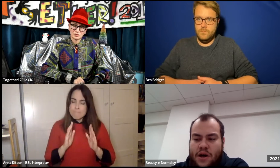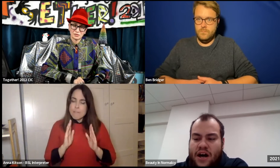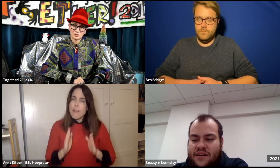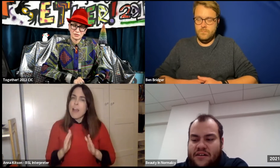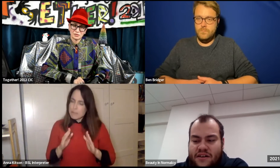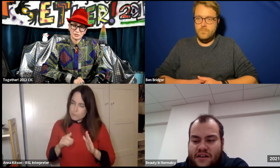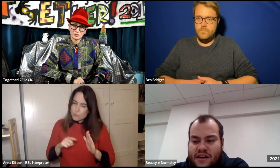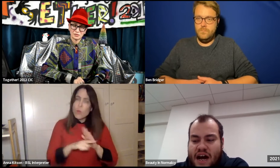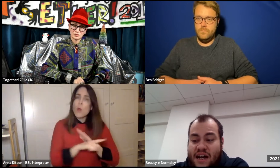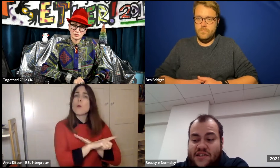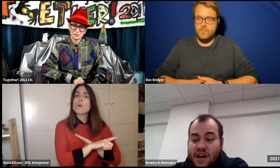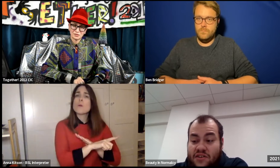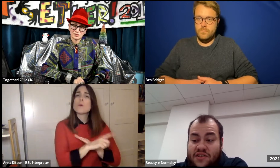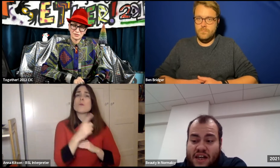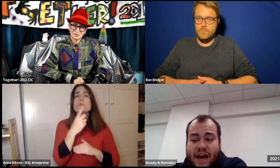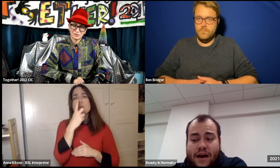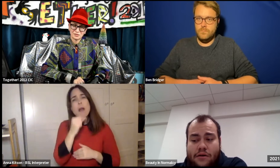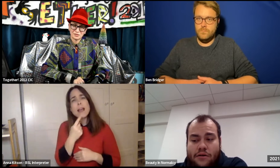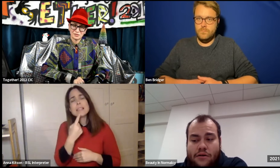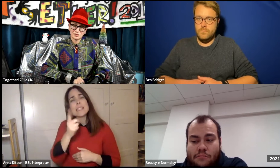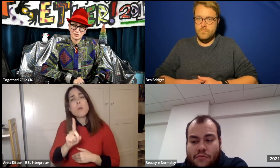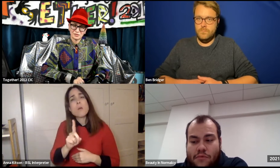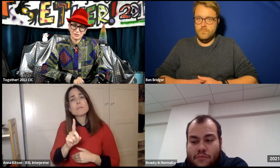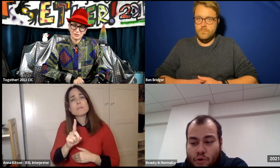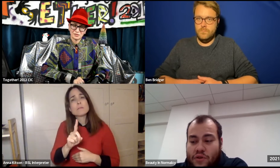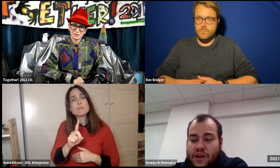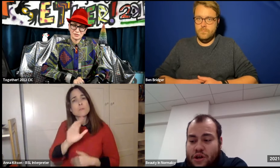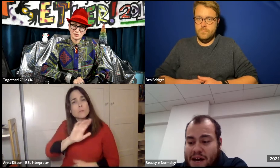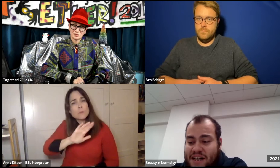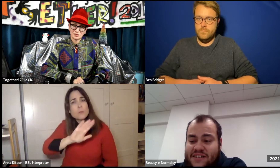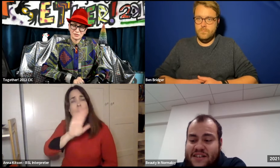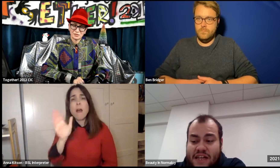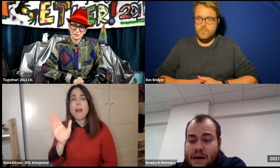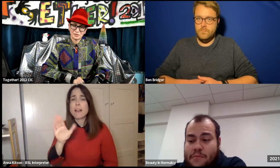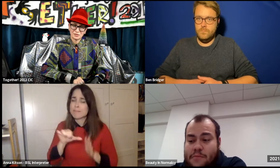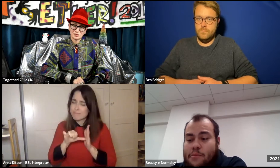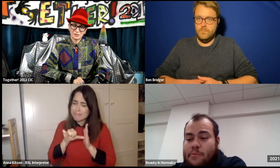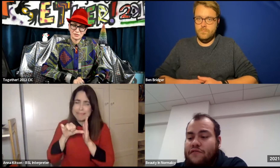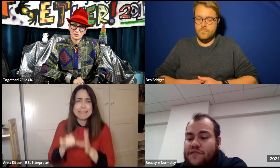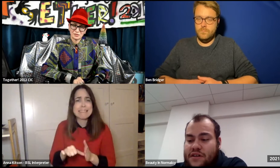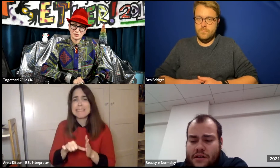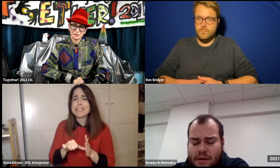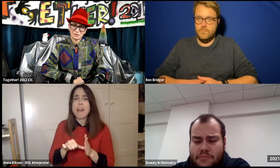is good bye. It's hard to care more than humanity is capable of.